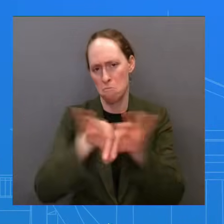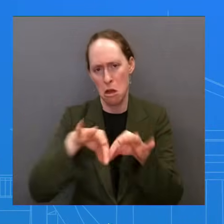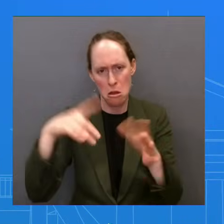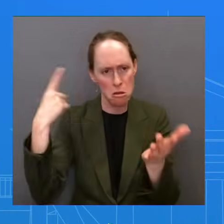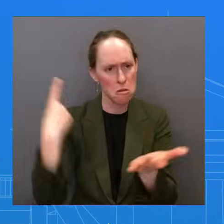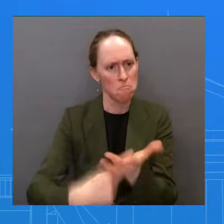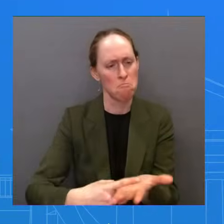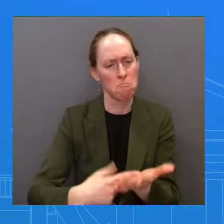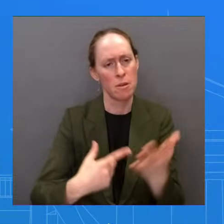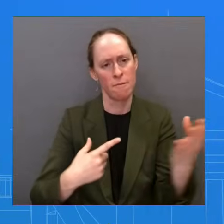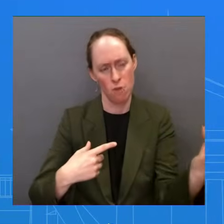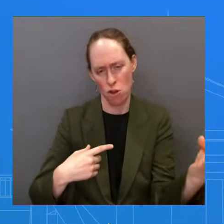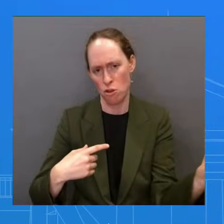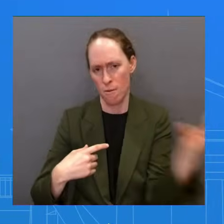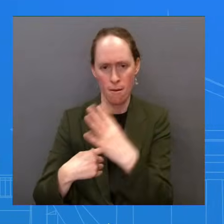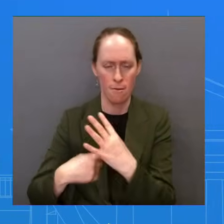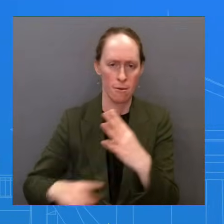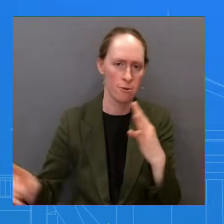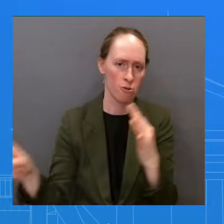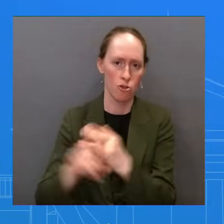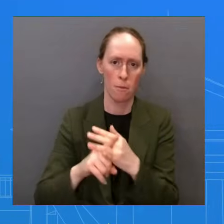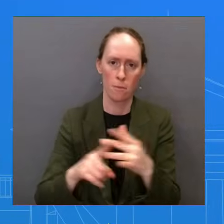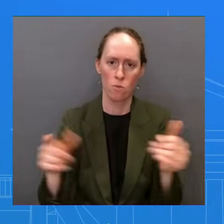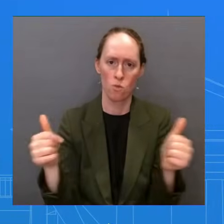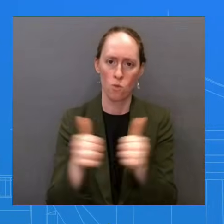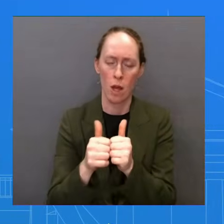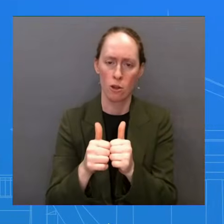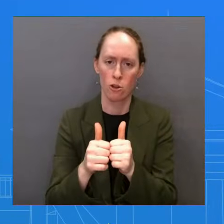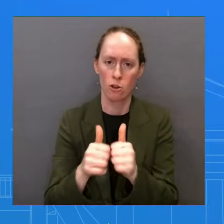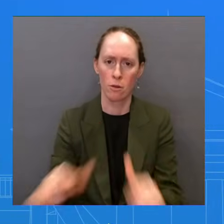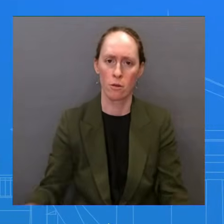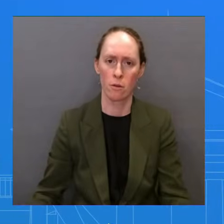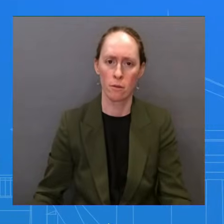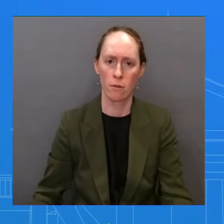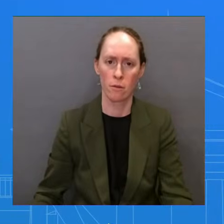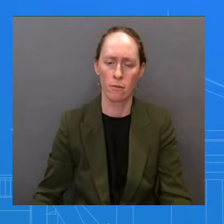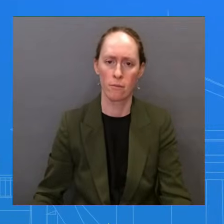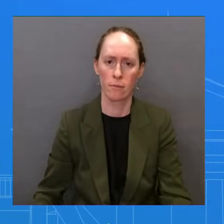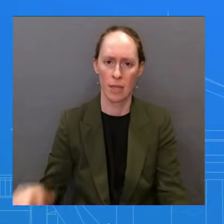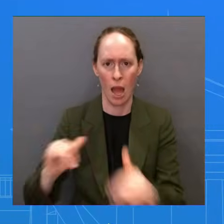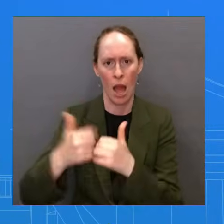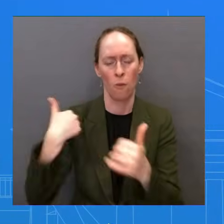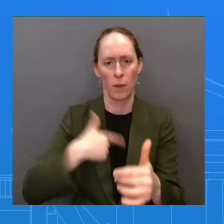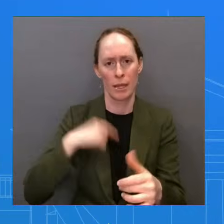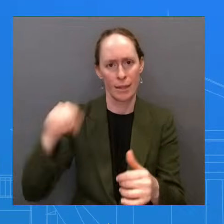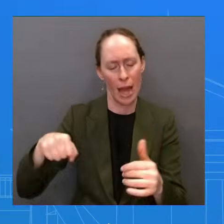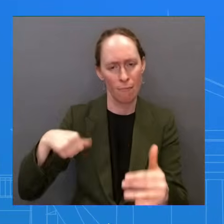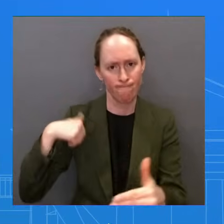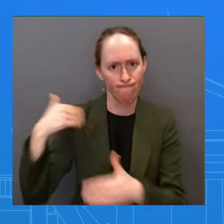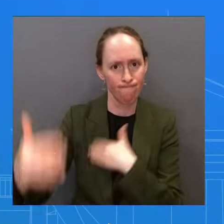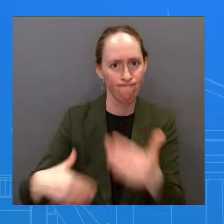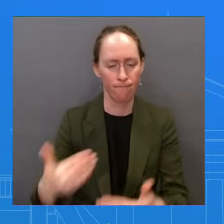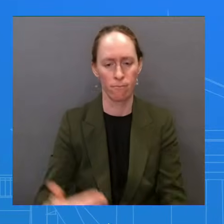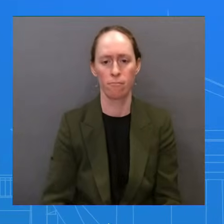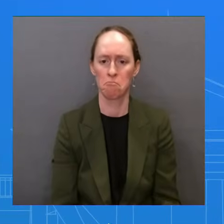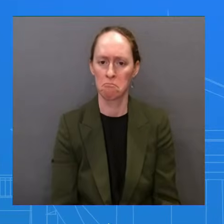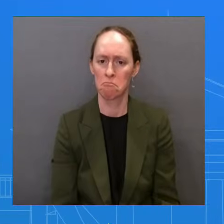which is how we're going to move our economy forward. He wanted to have the four leaders here. This is certainly a continuation of conversations